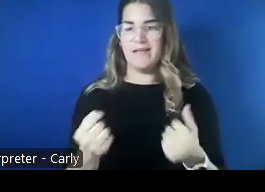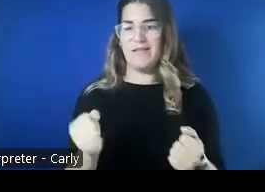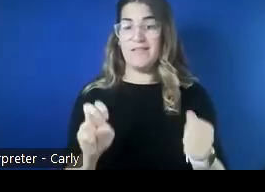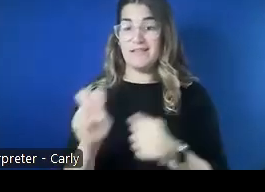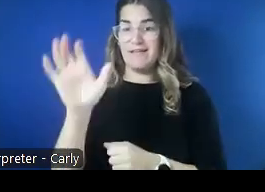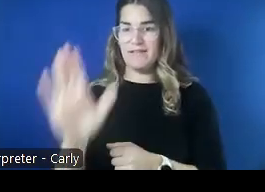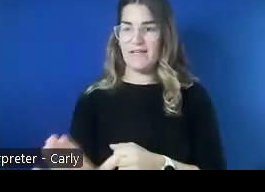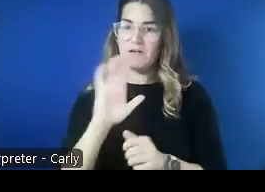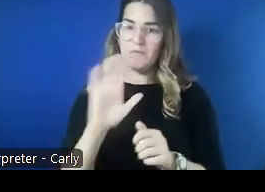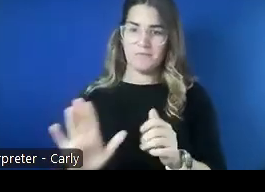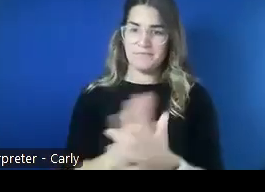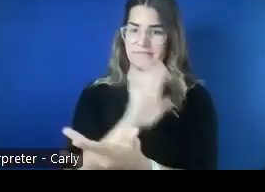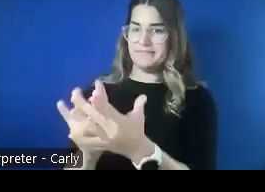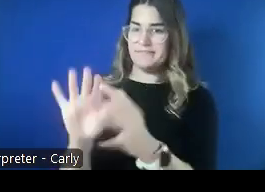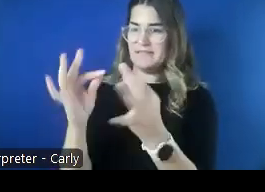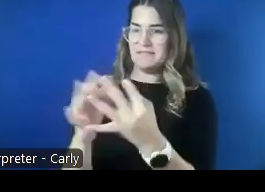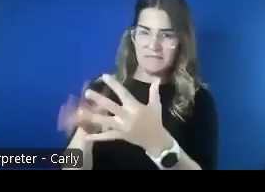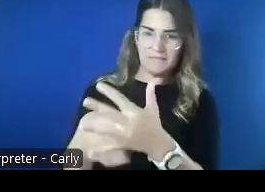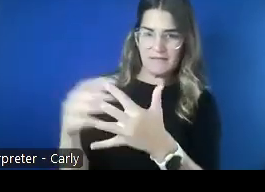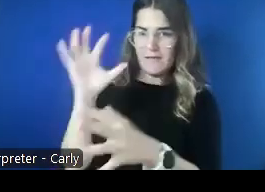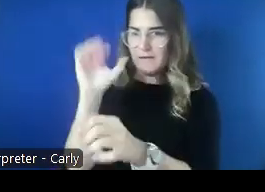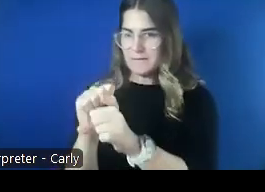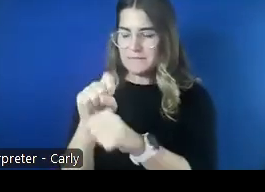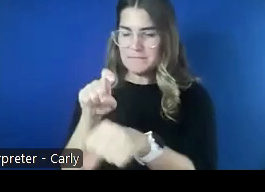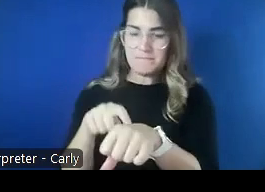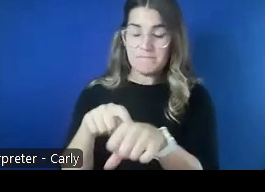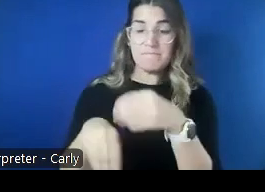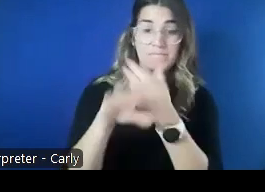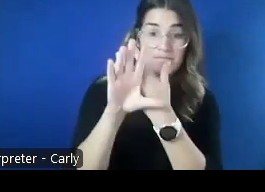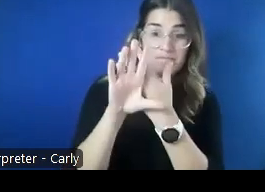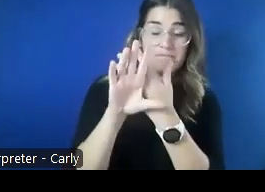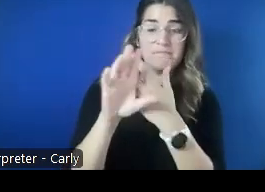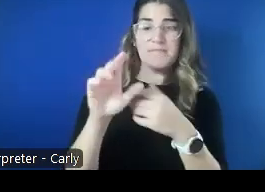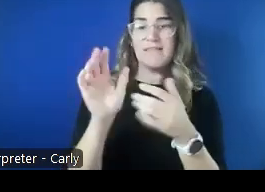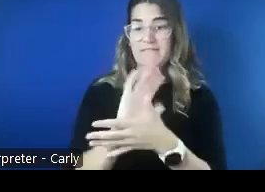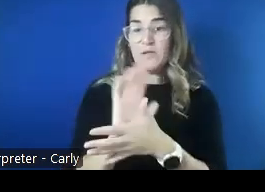uh reach out to the family to schedule either a video visit or um to meet in the office whichever